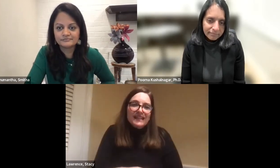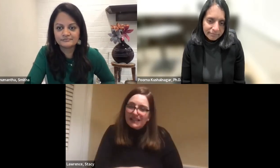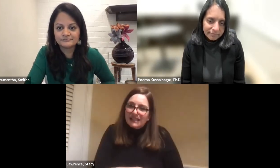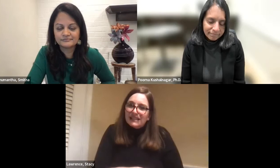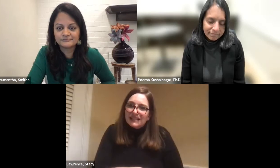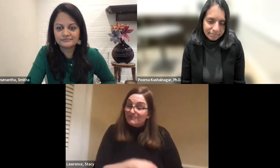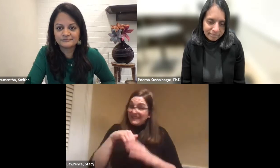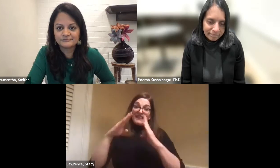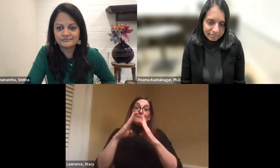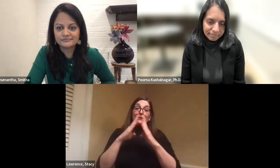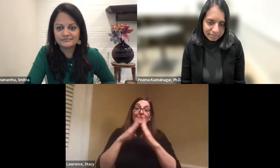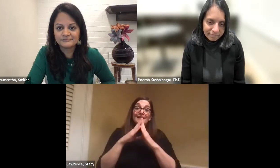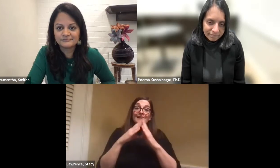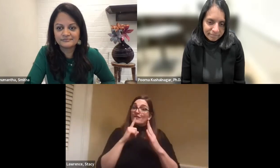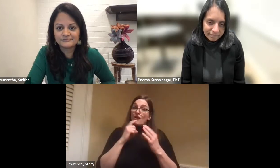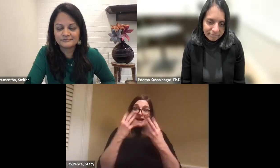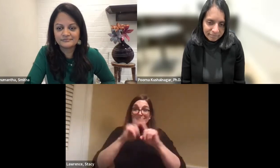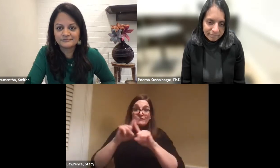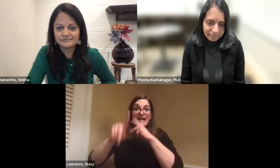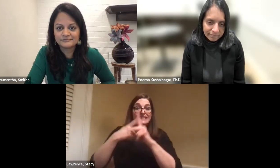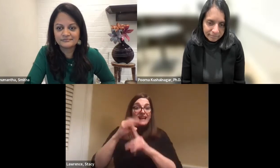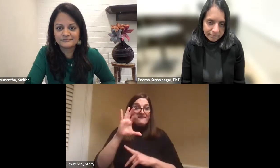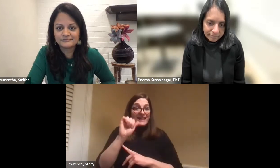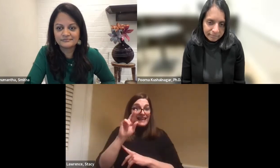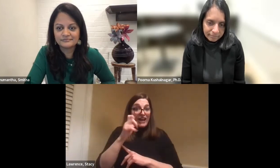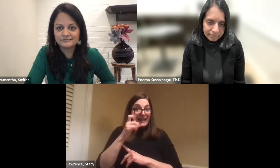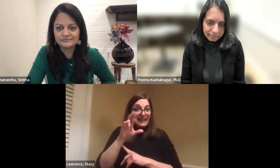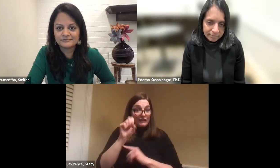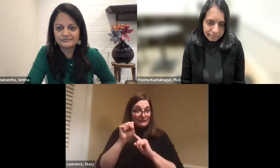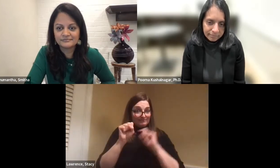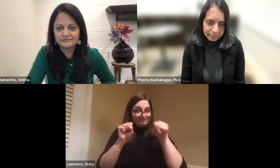especially when working with individuals who are senior citizens in the Deaf community.